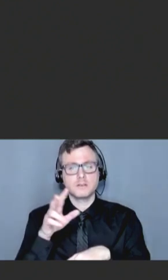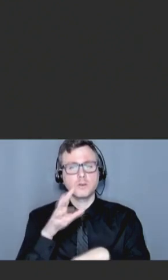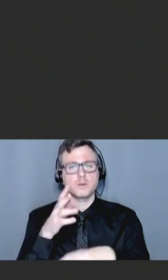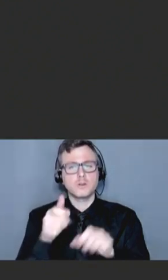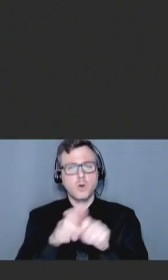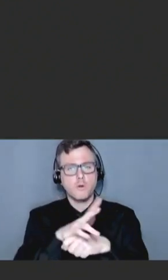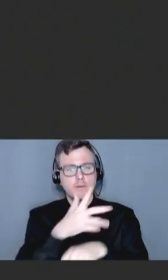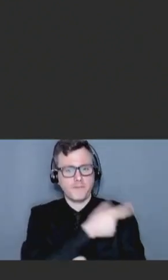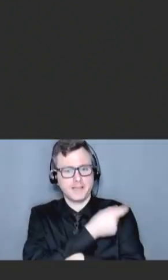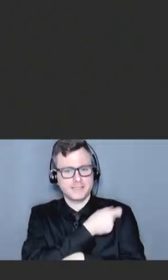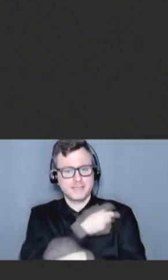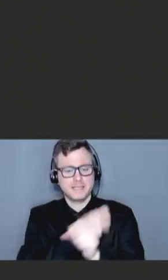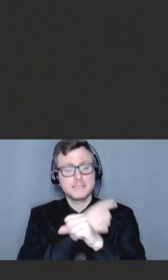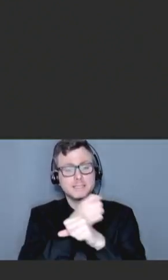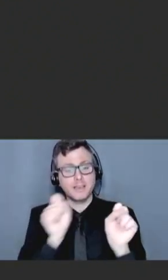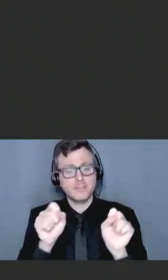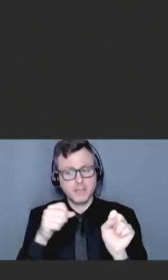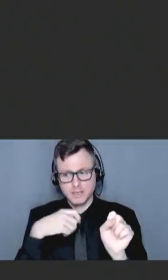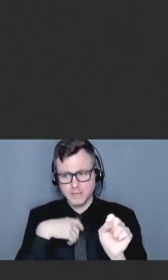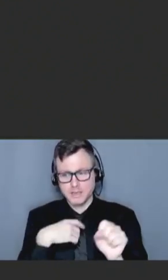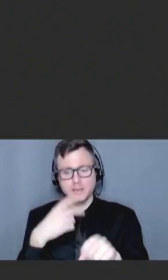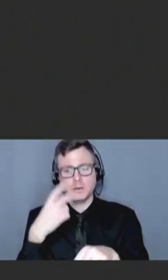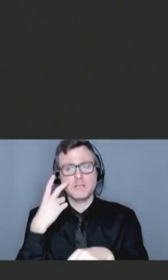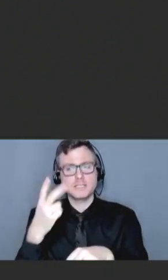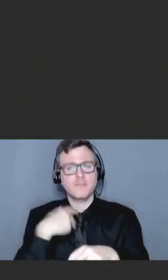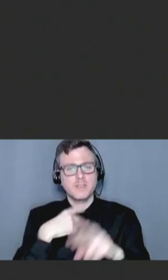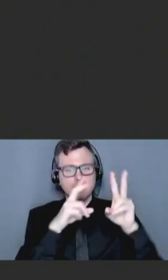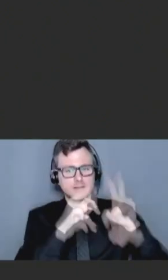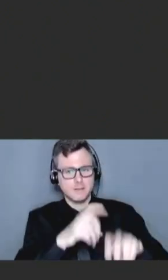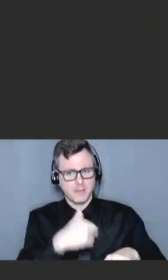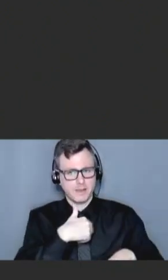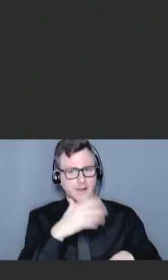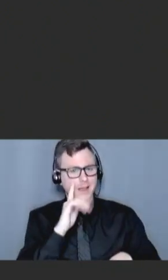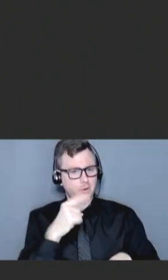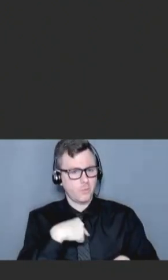going to provide a safety assessment from the COVID-19 vaccine safety technical subgroup,